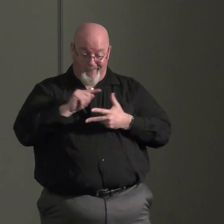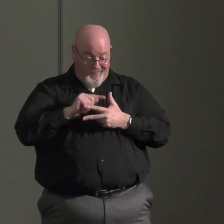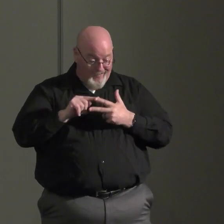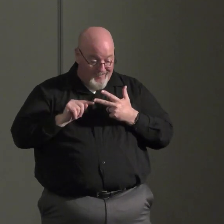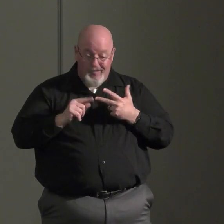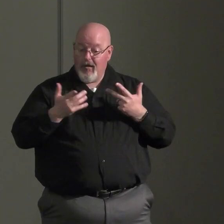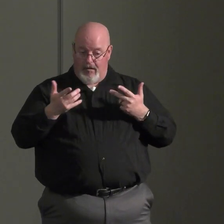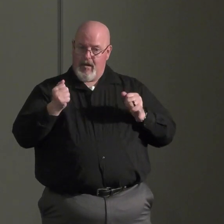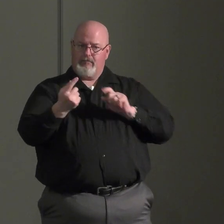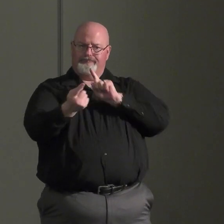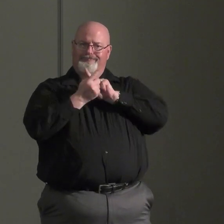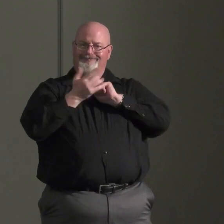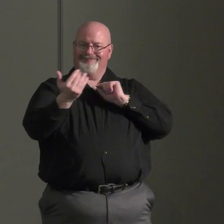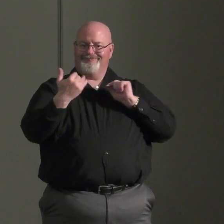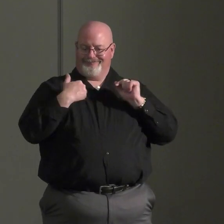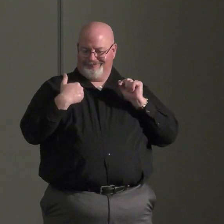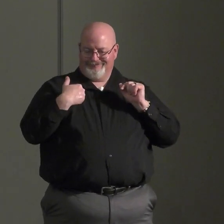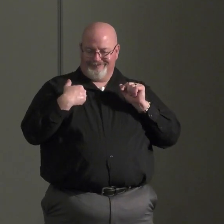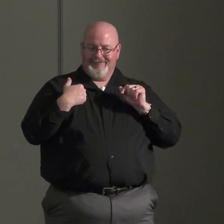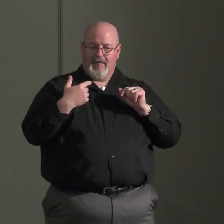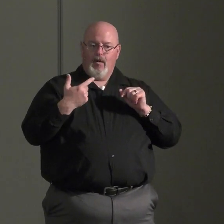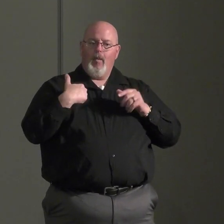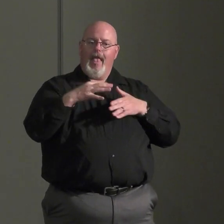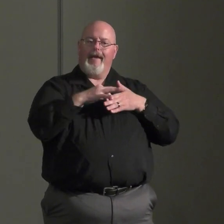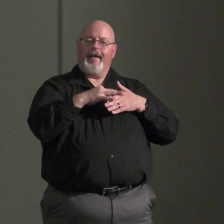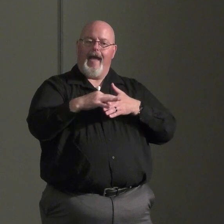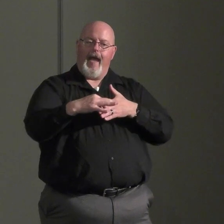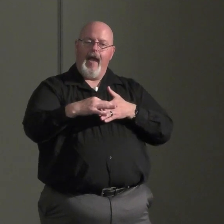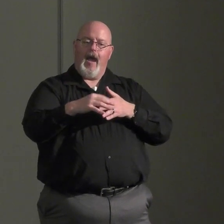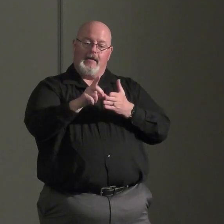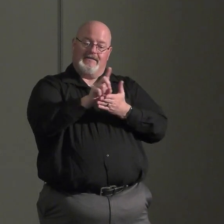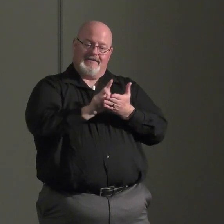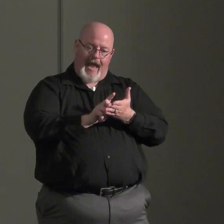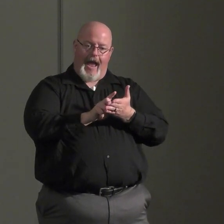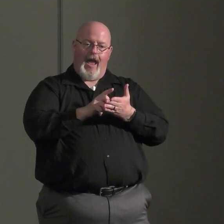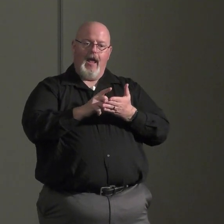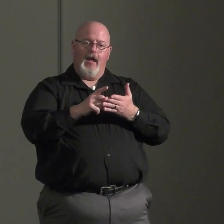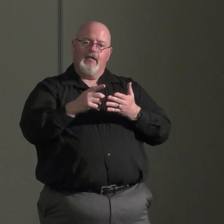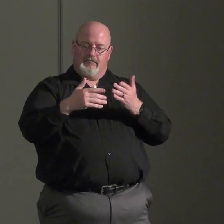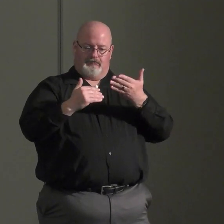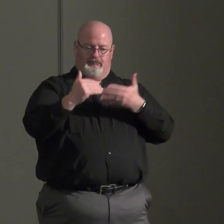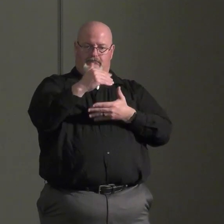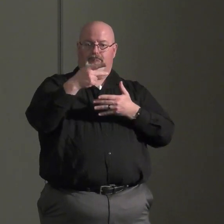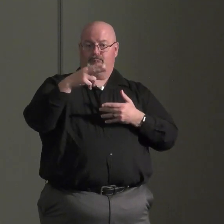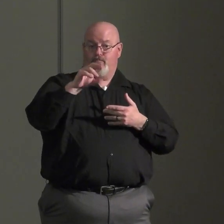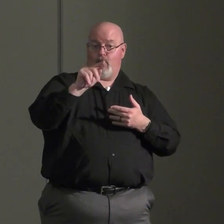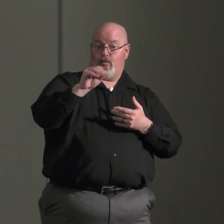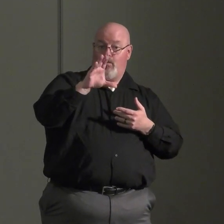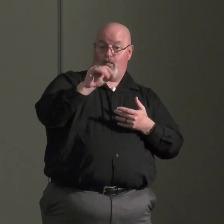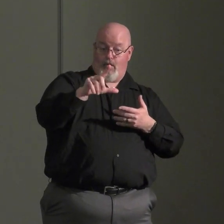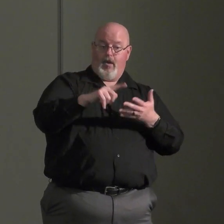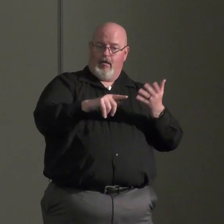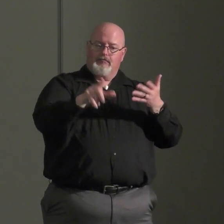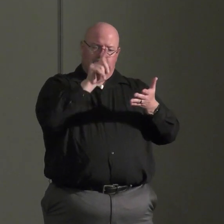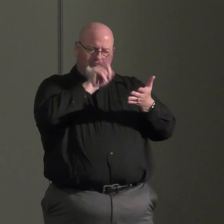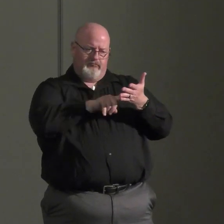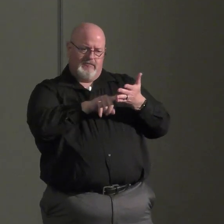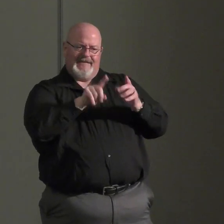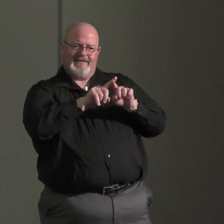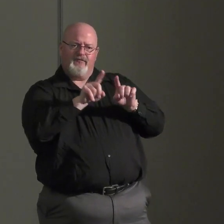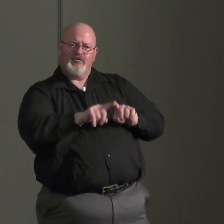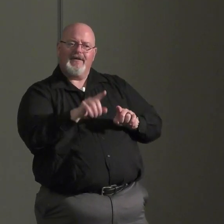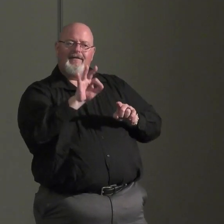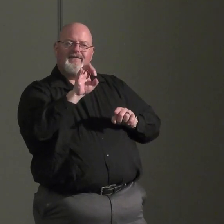you could come to us and we kind of guide you and designing a protocol to explore of the website